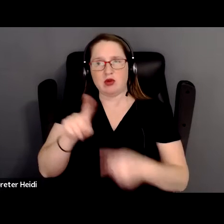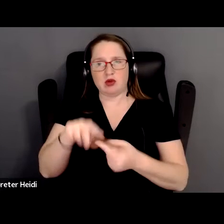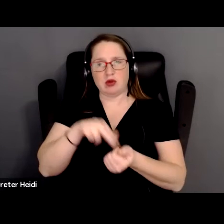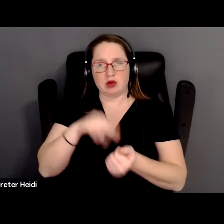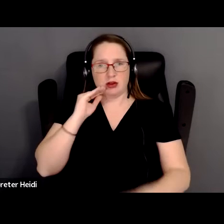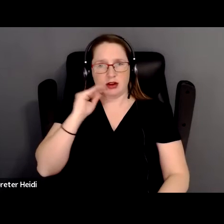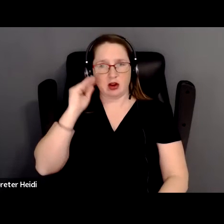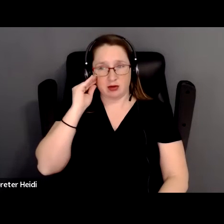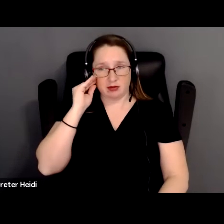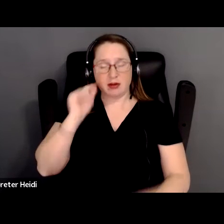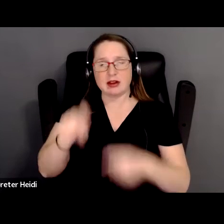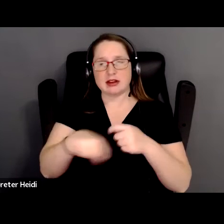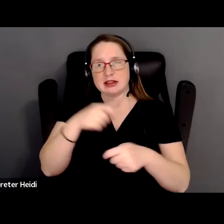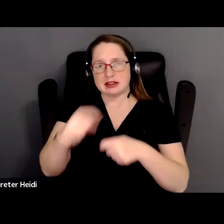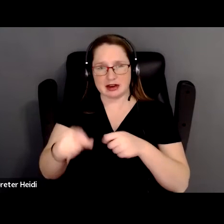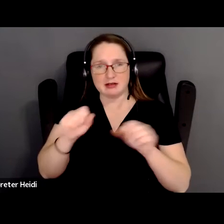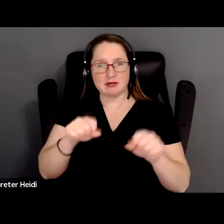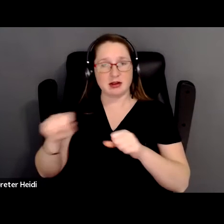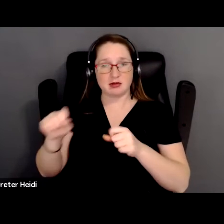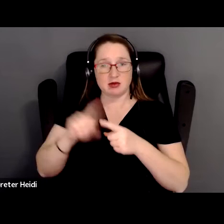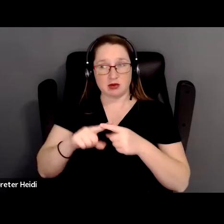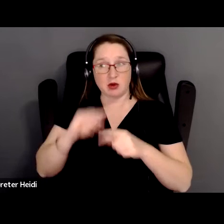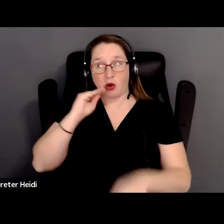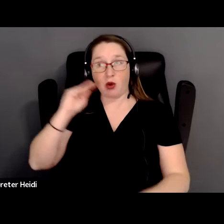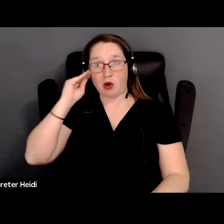home, instead of being able to go home when they,